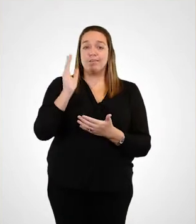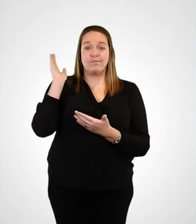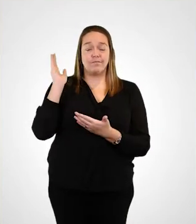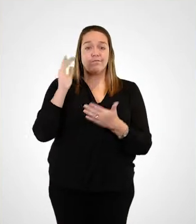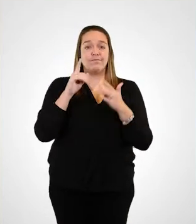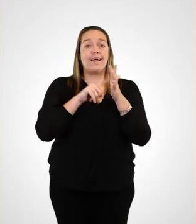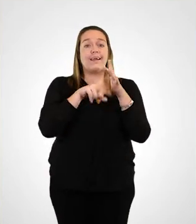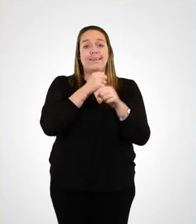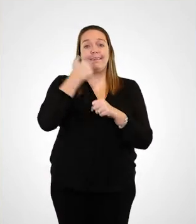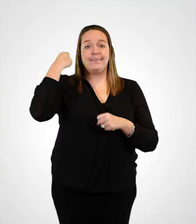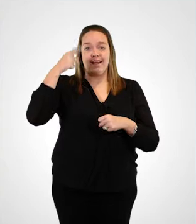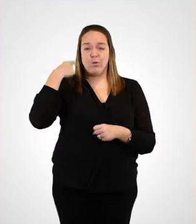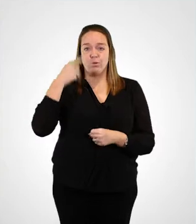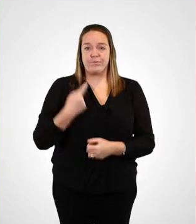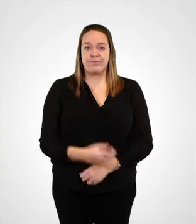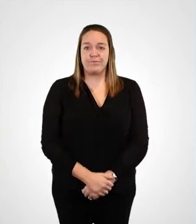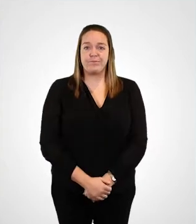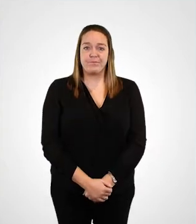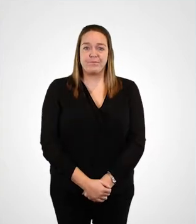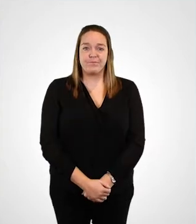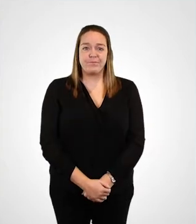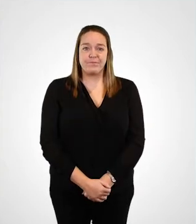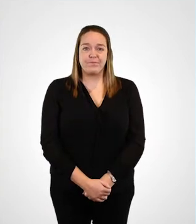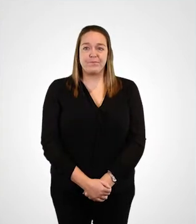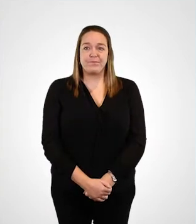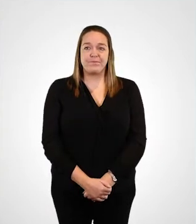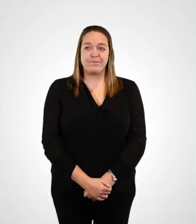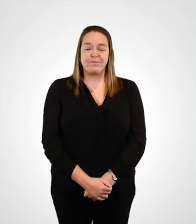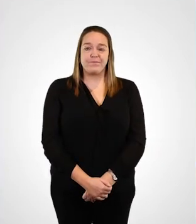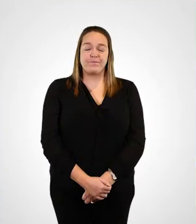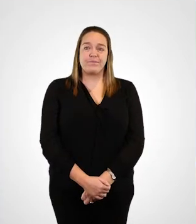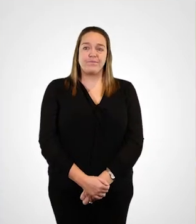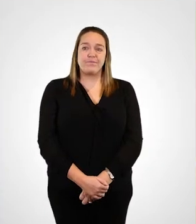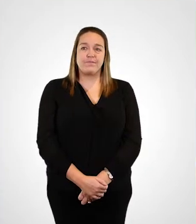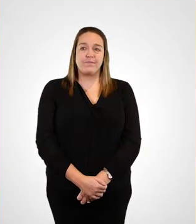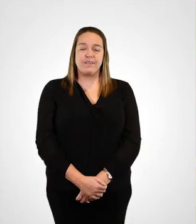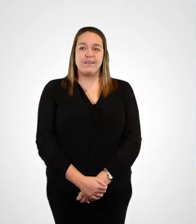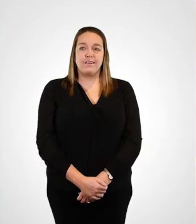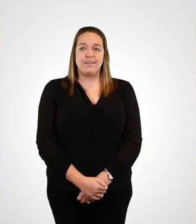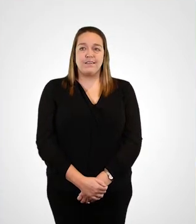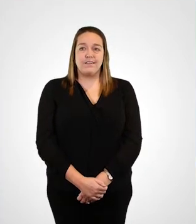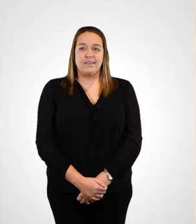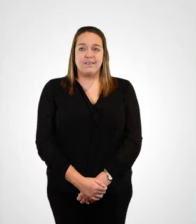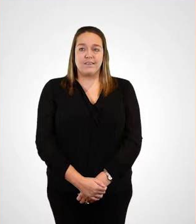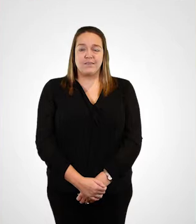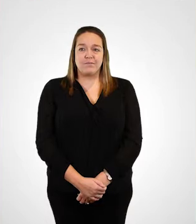you can give the Ling 6 sound test in this video clip Are you ready? Yes, mummy.